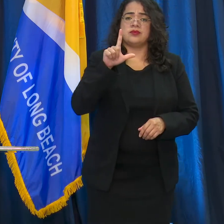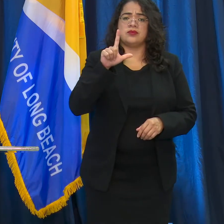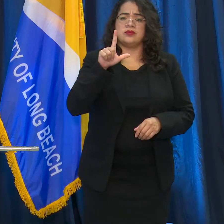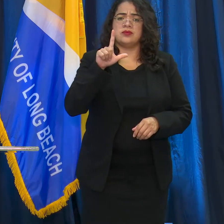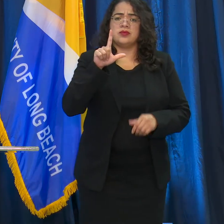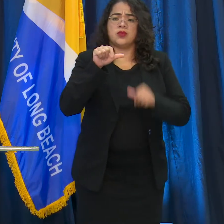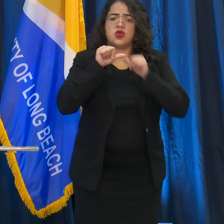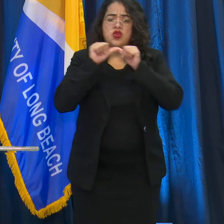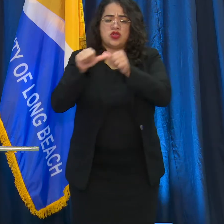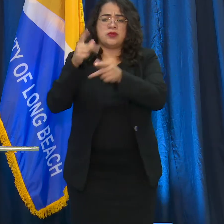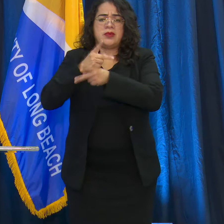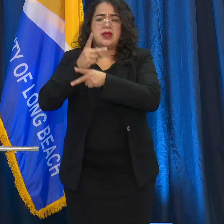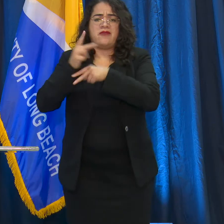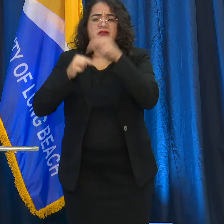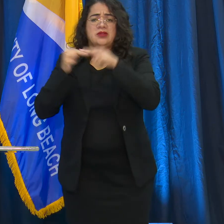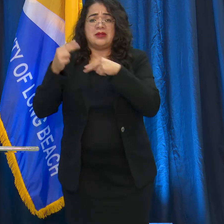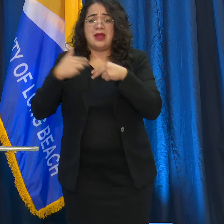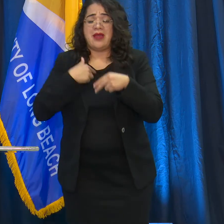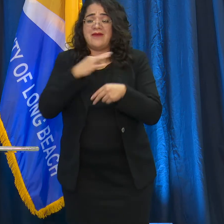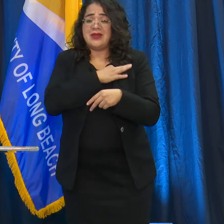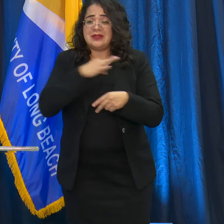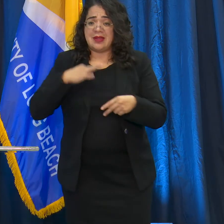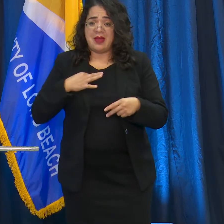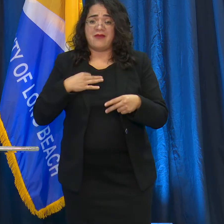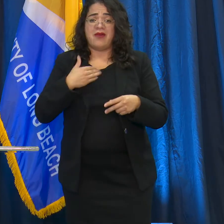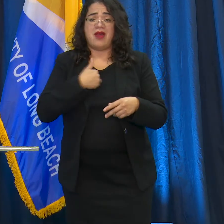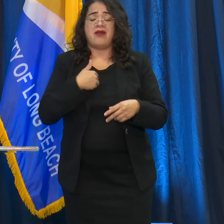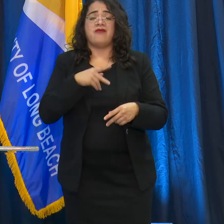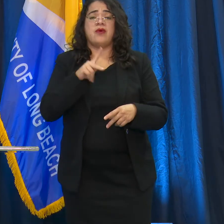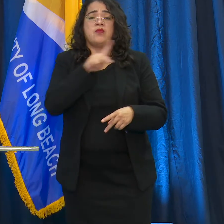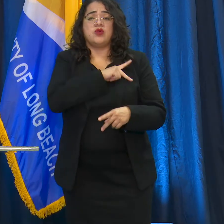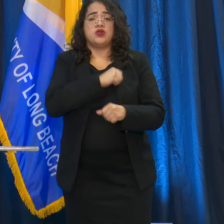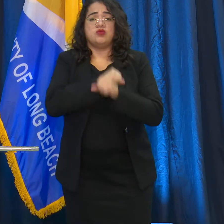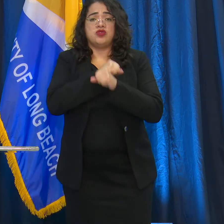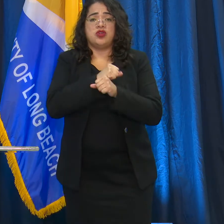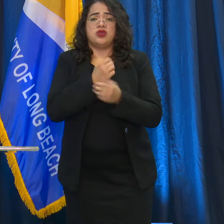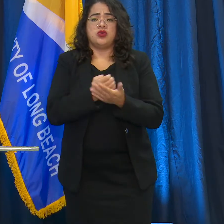and also what is being done to help prevent COVID-19 from coming in?